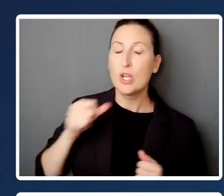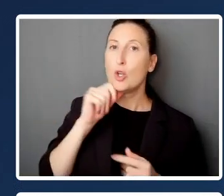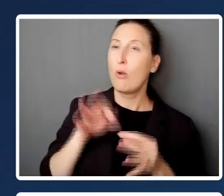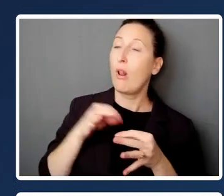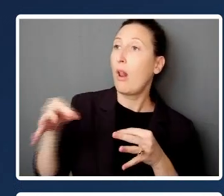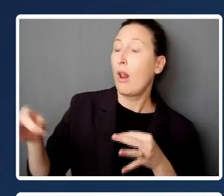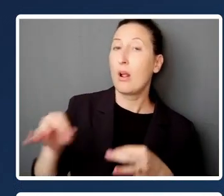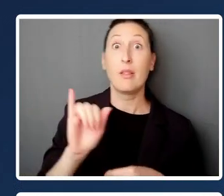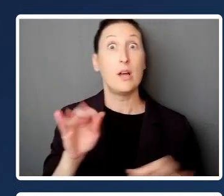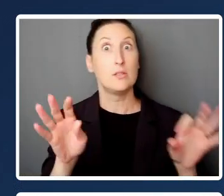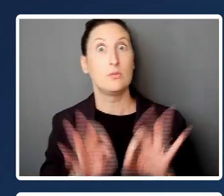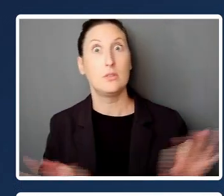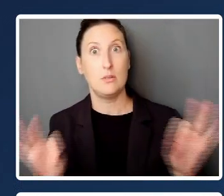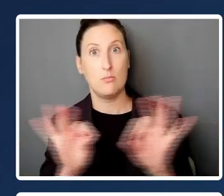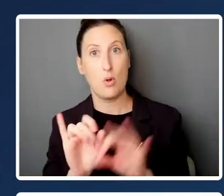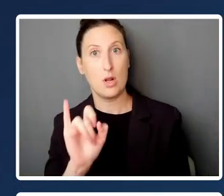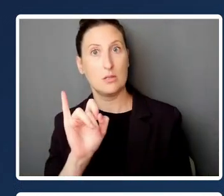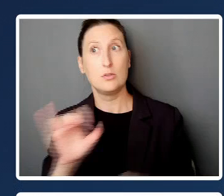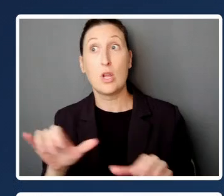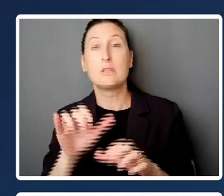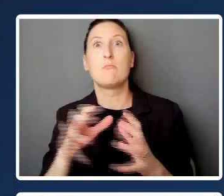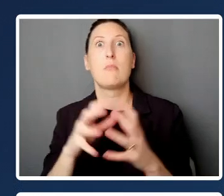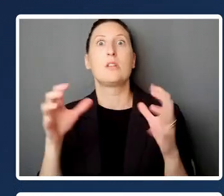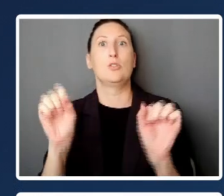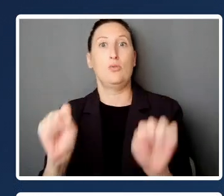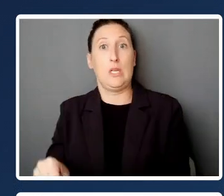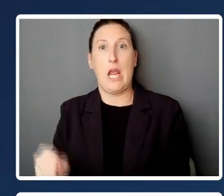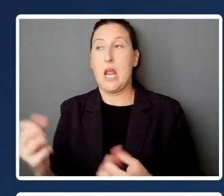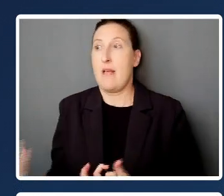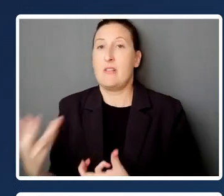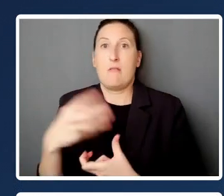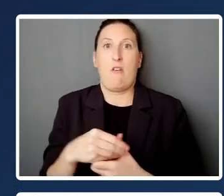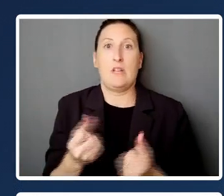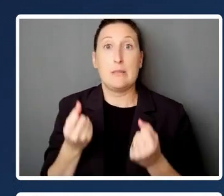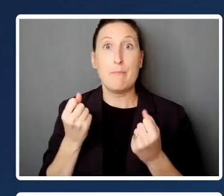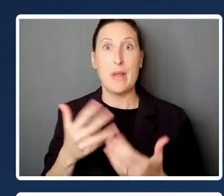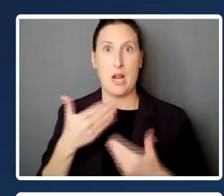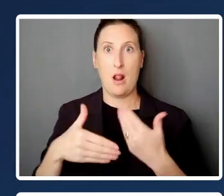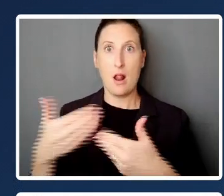can or having them involved in as many steps as possible as you move through your program.